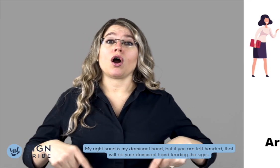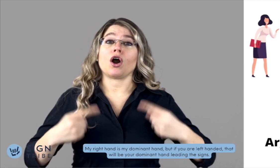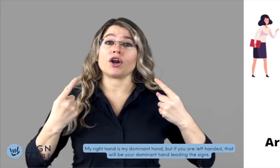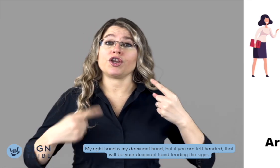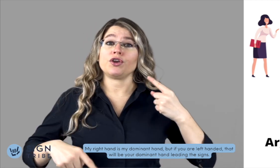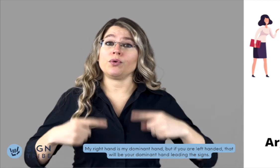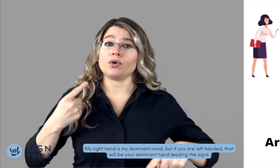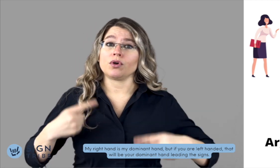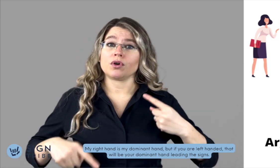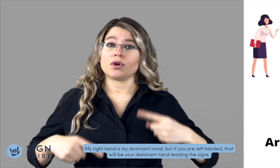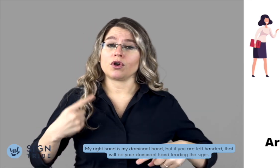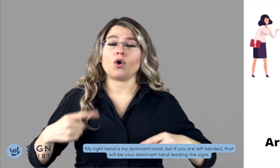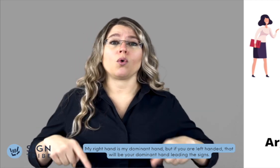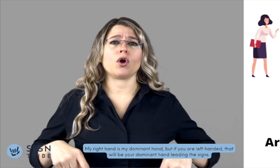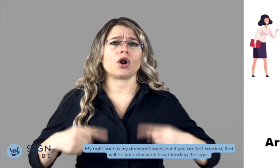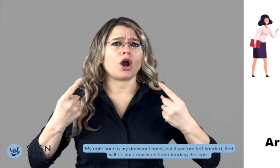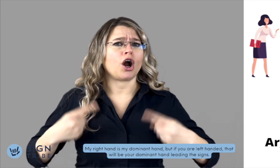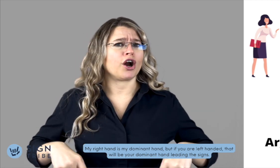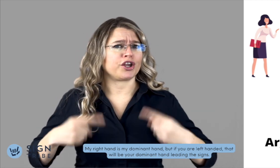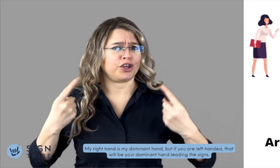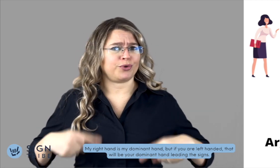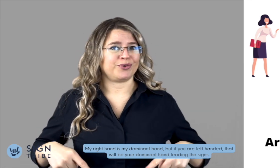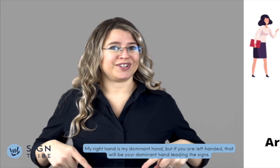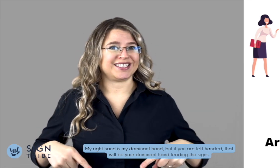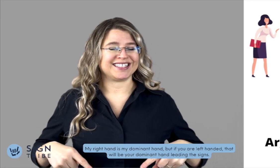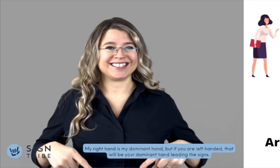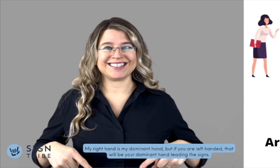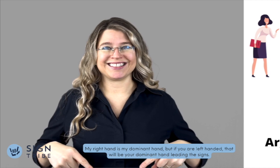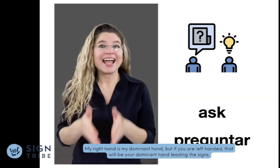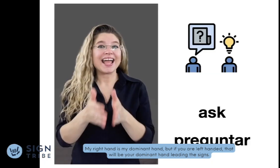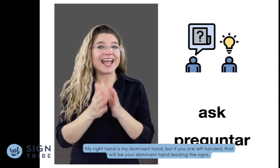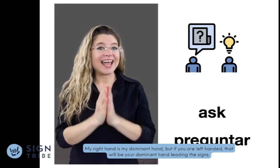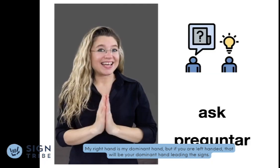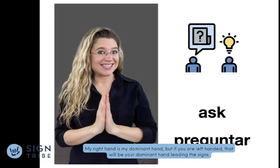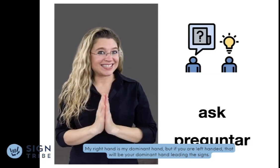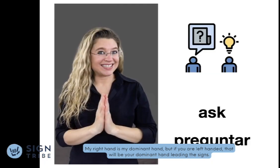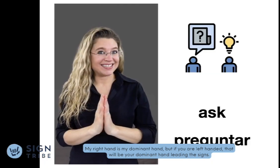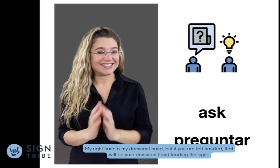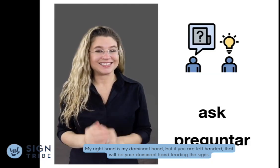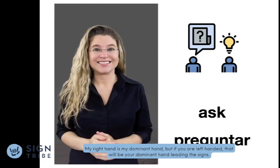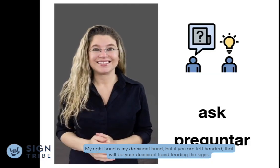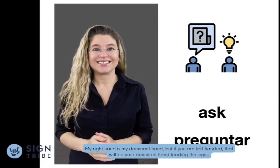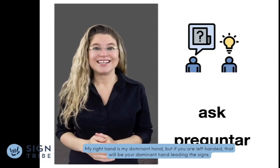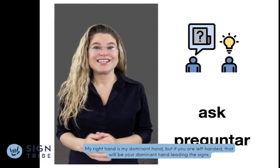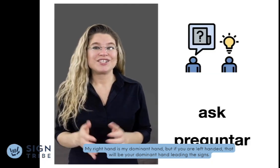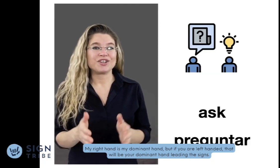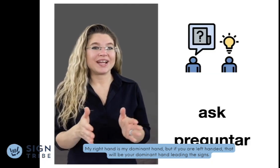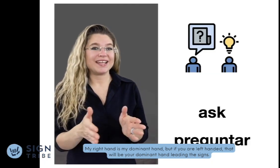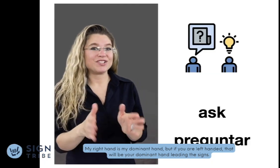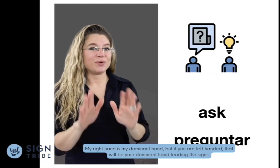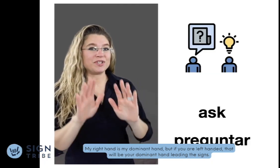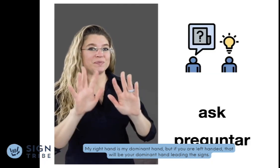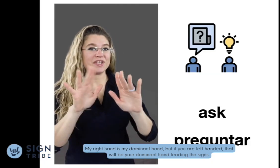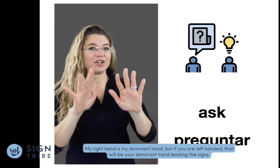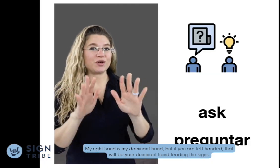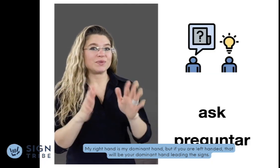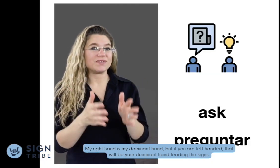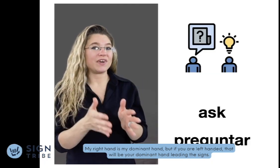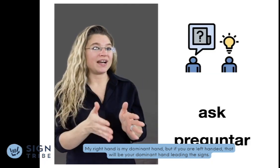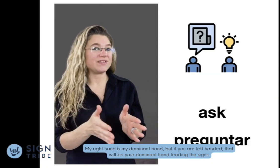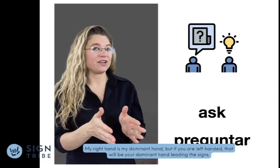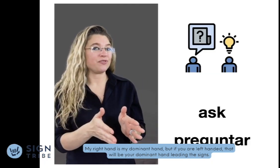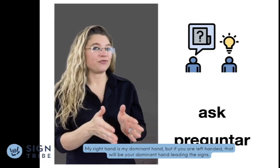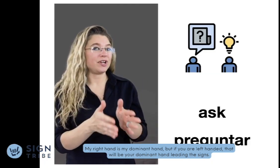Argue or argue. Ask. So your hands are going to be in closed fives out in front of you,